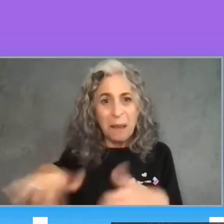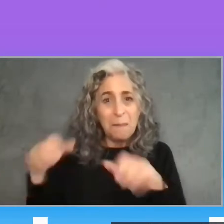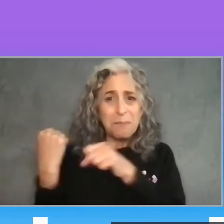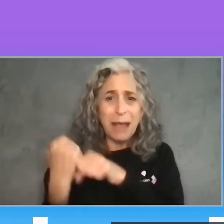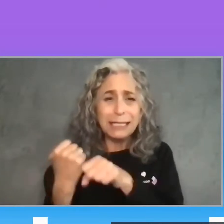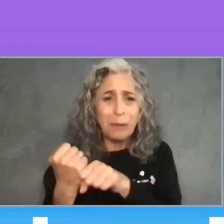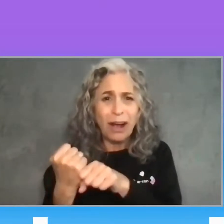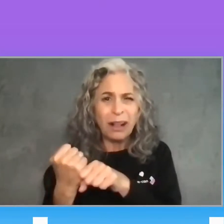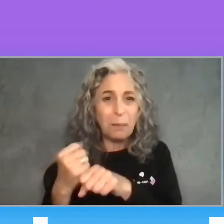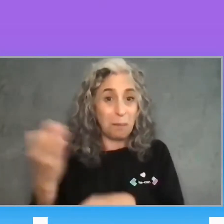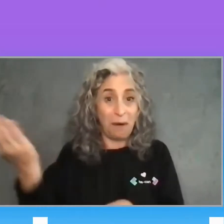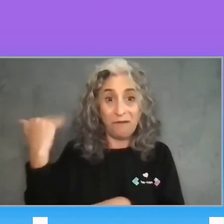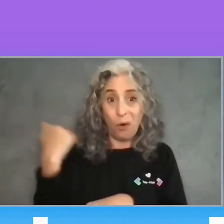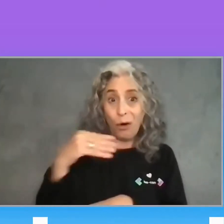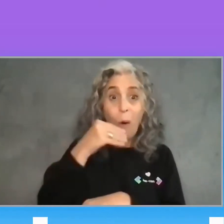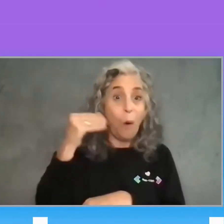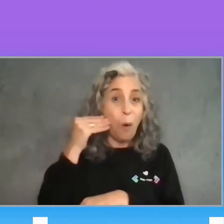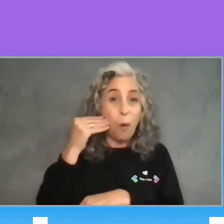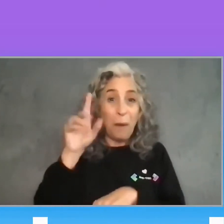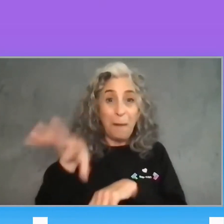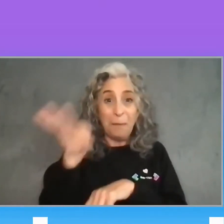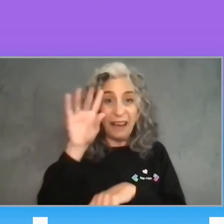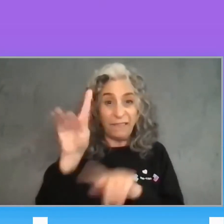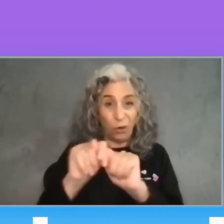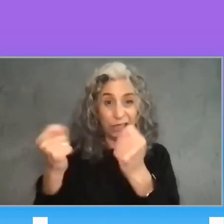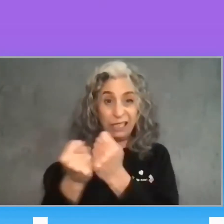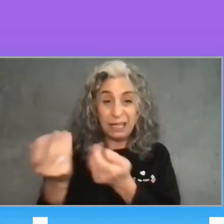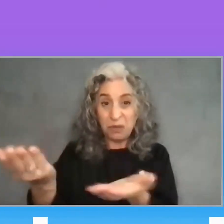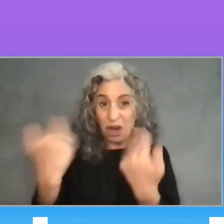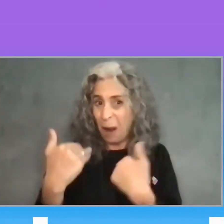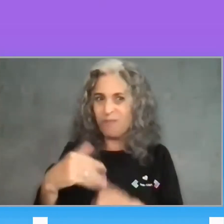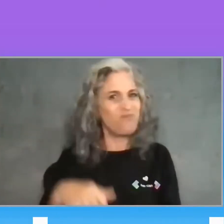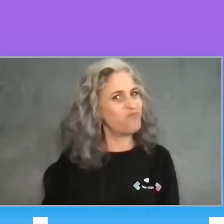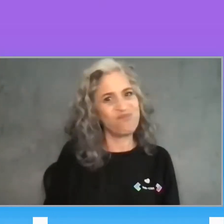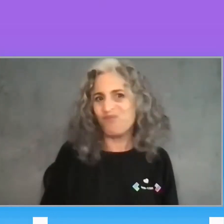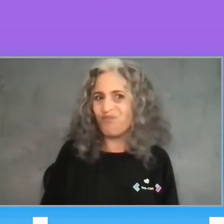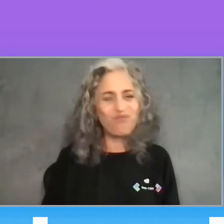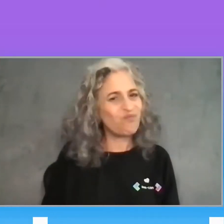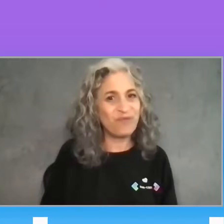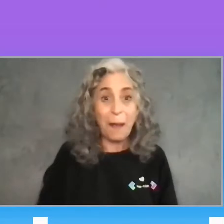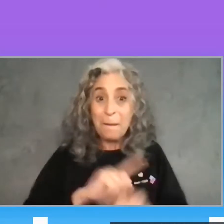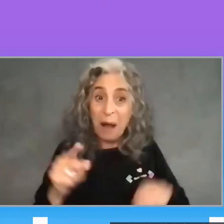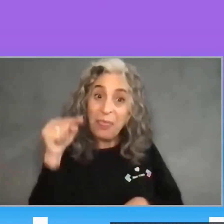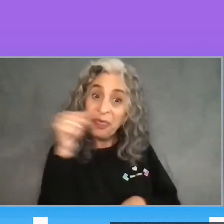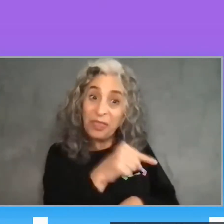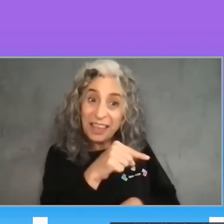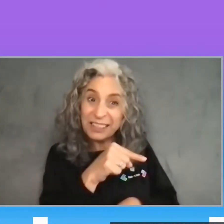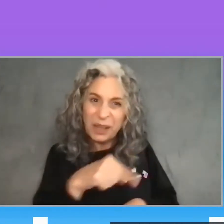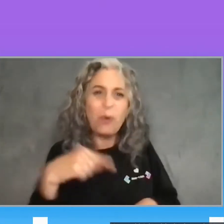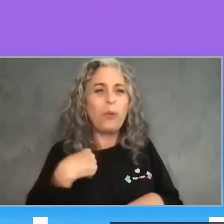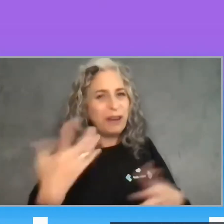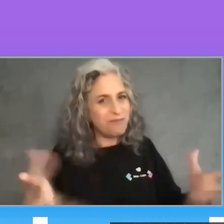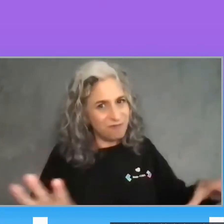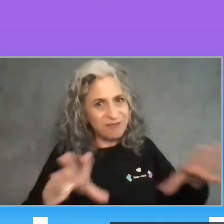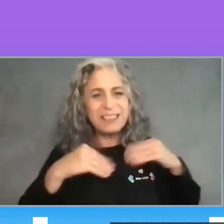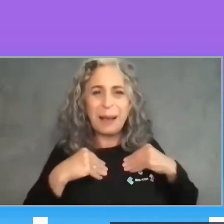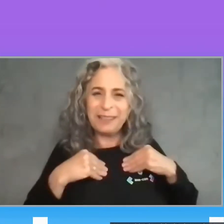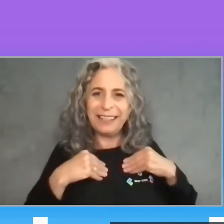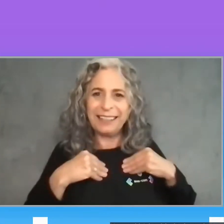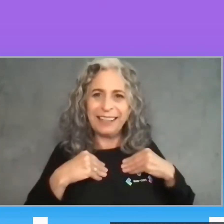You would be picked to be on a team back home, but at Gen Ed, you had to go up to bat. But even when we were that